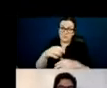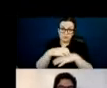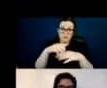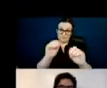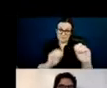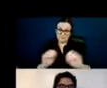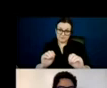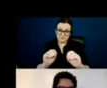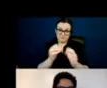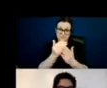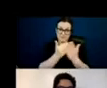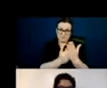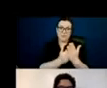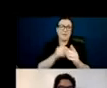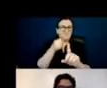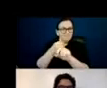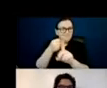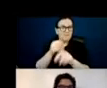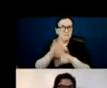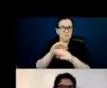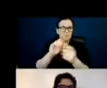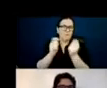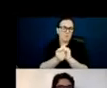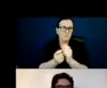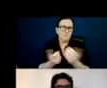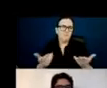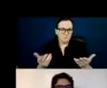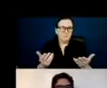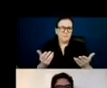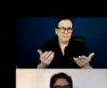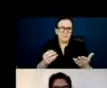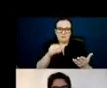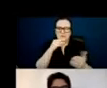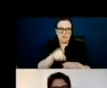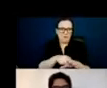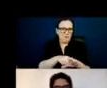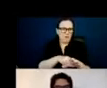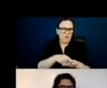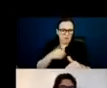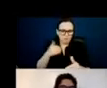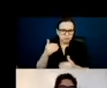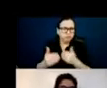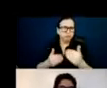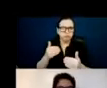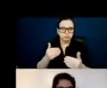and then campaigning for the reform. And this has been very long processes. In average seven years